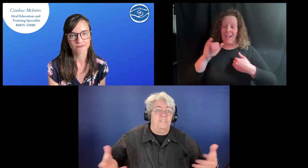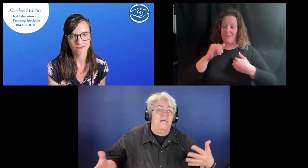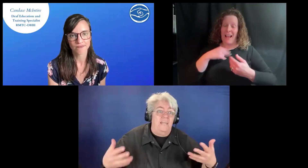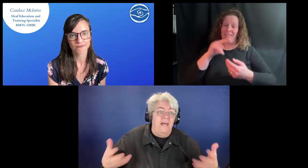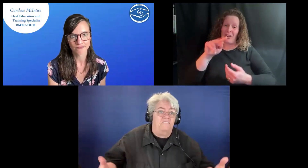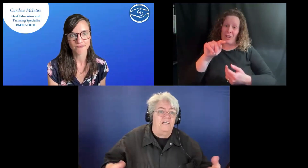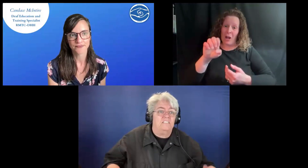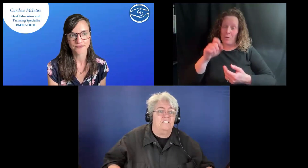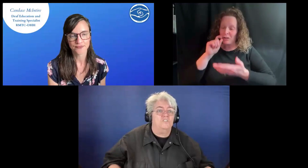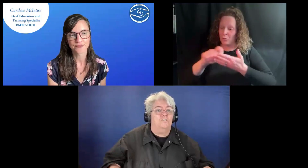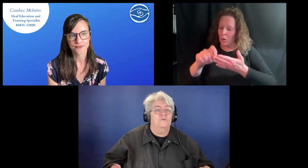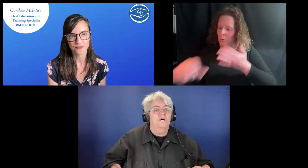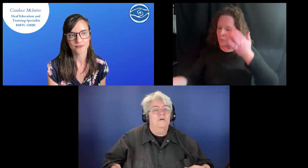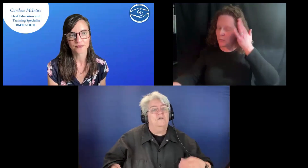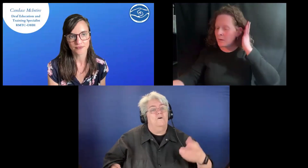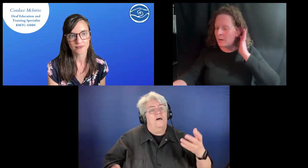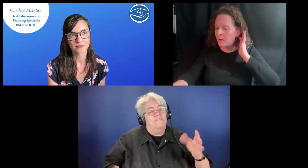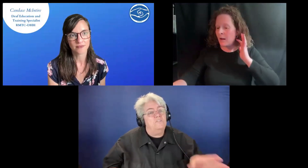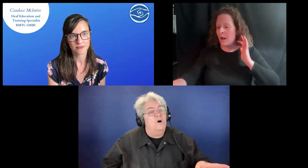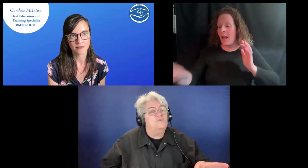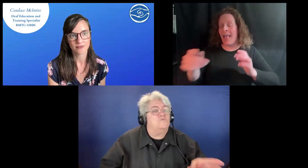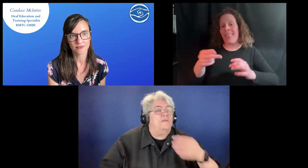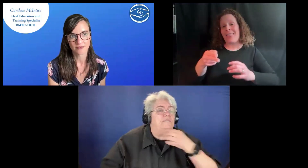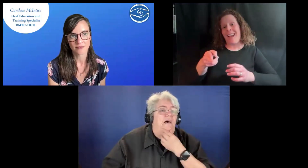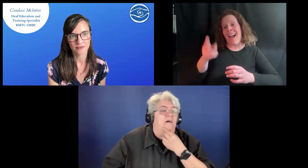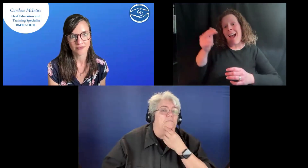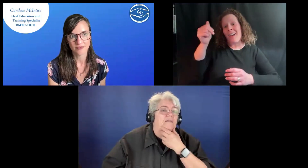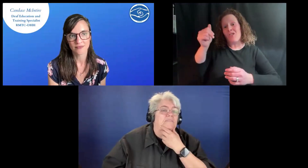that they can have access to. I have notes written down about